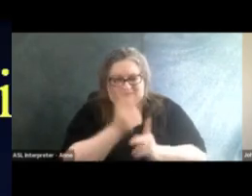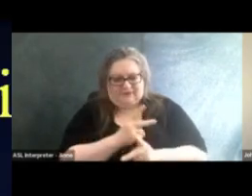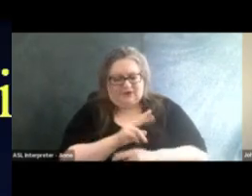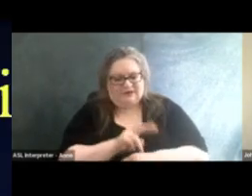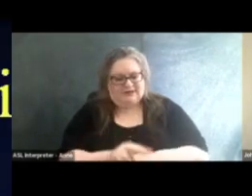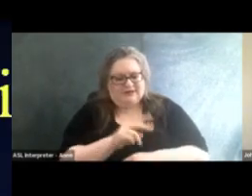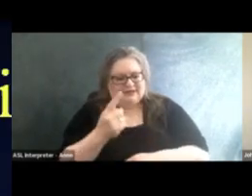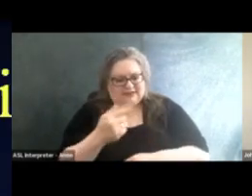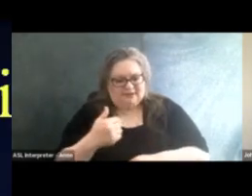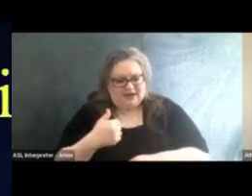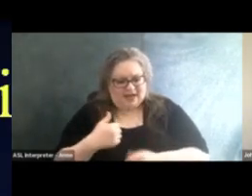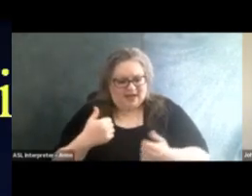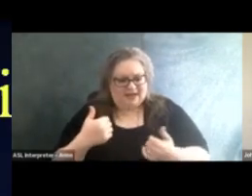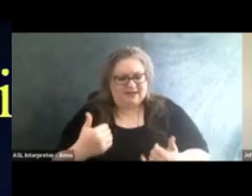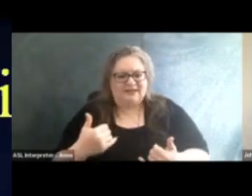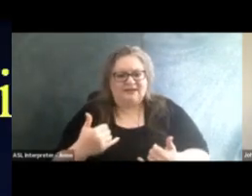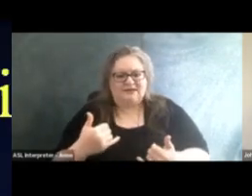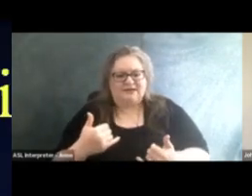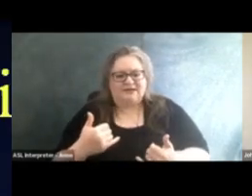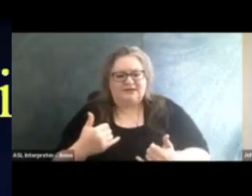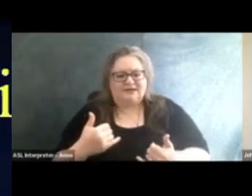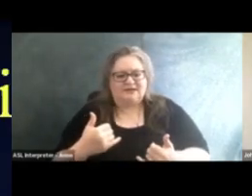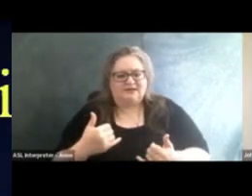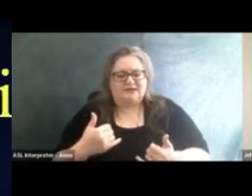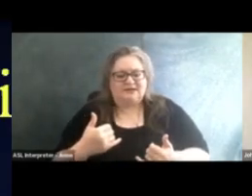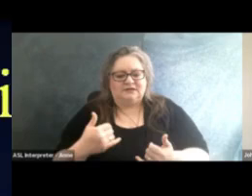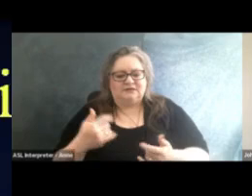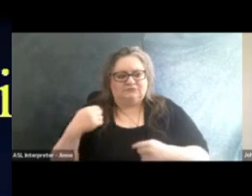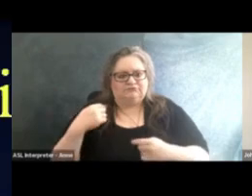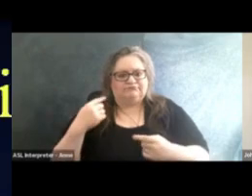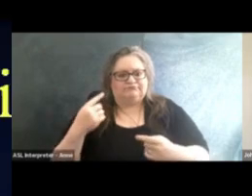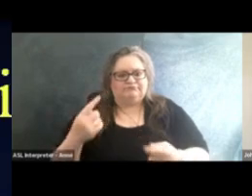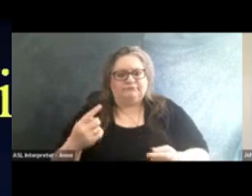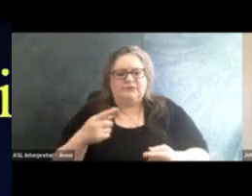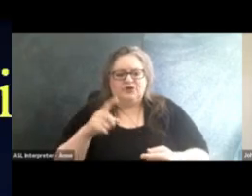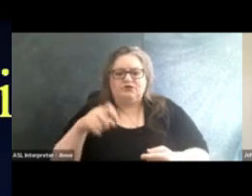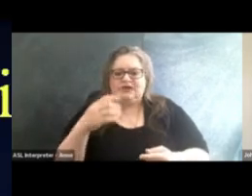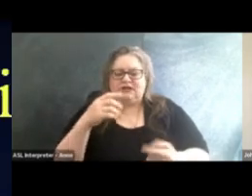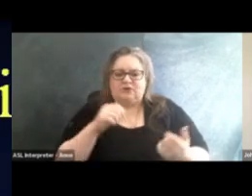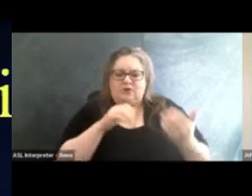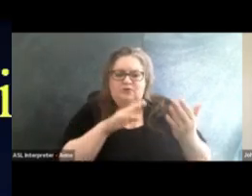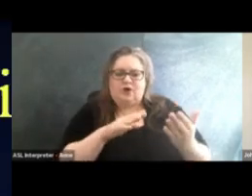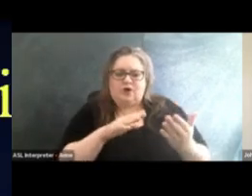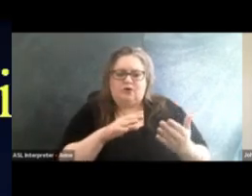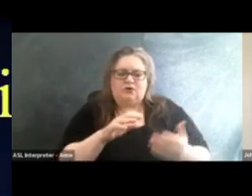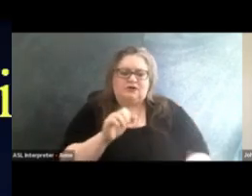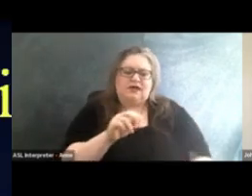somebody had this? Has have this source? You need to approach anoxia and hypoxia and traumatic